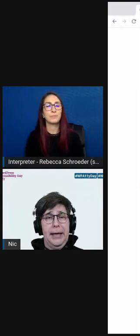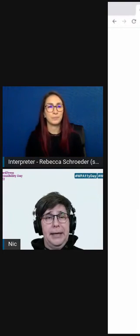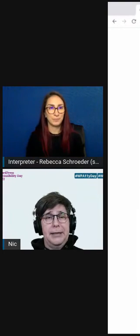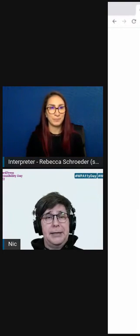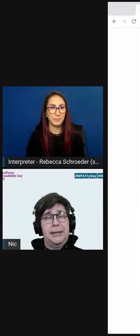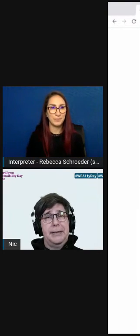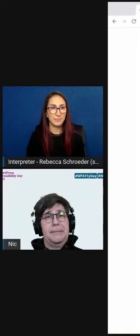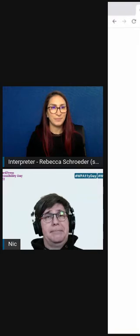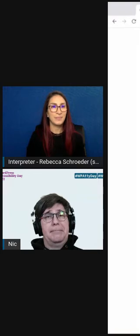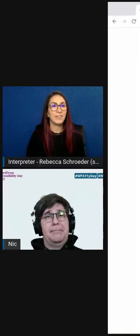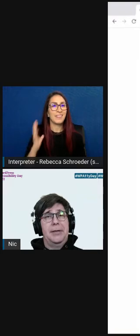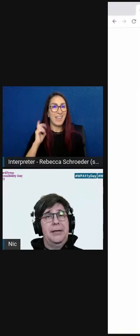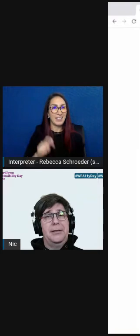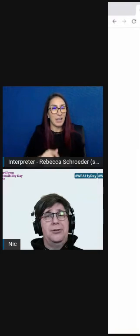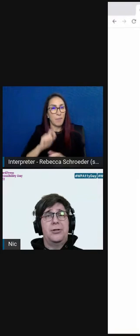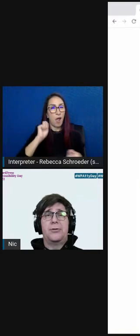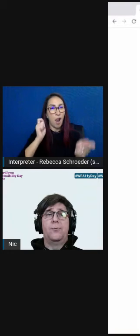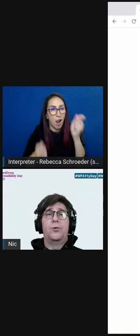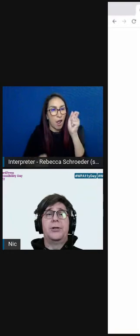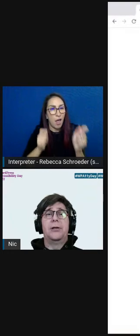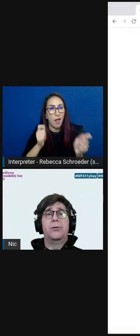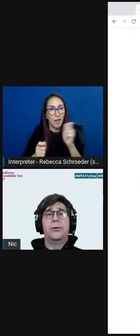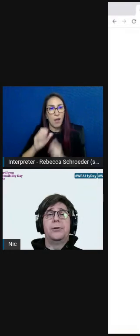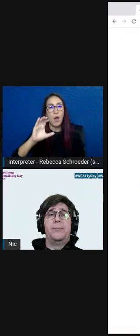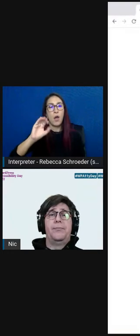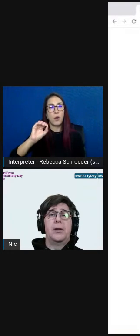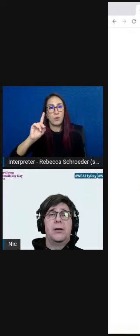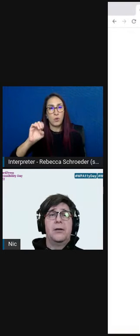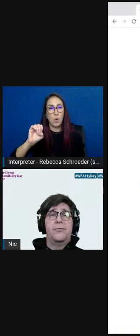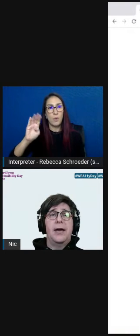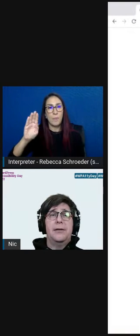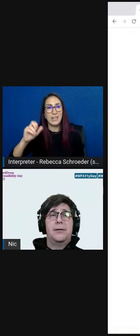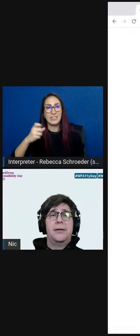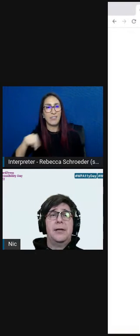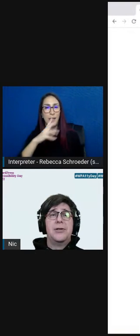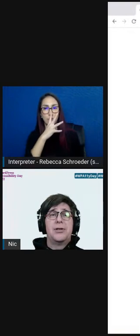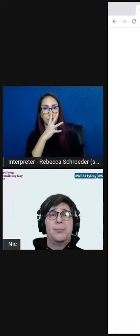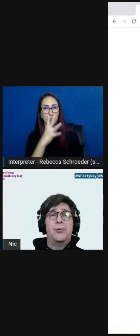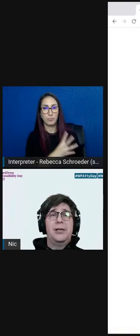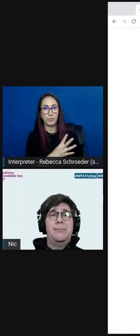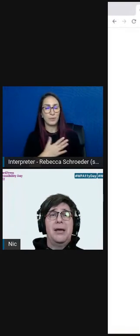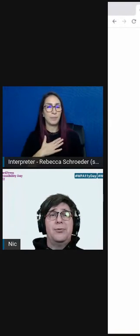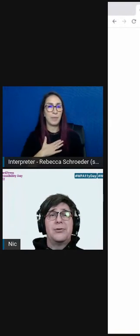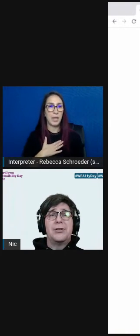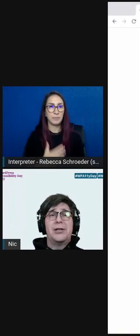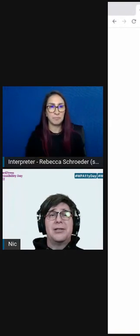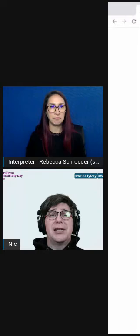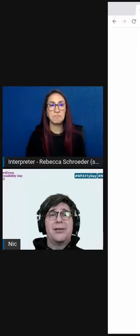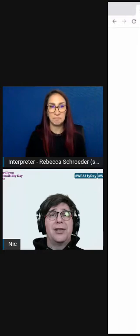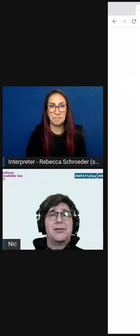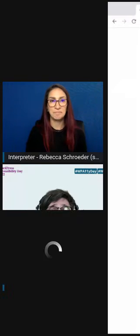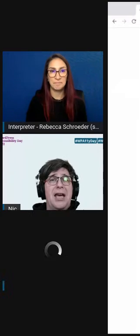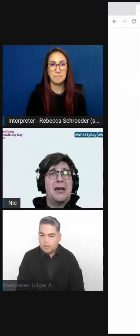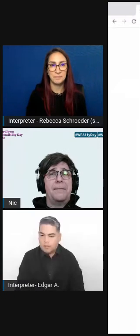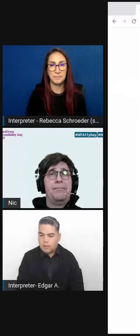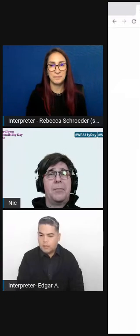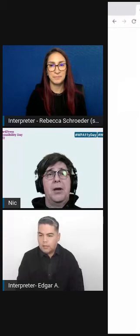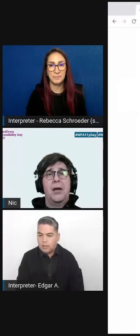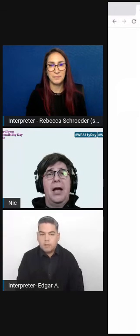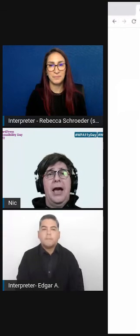and they just weren't included. In fact, some core team members started saying things like,